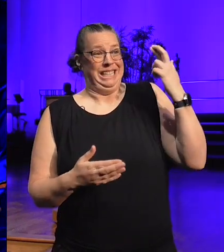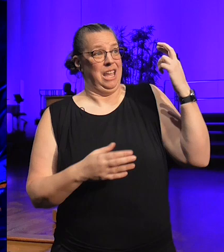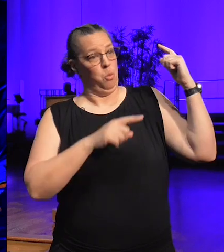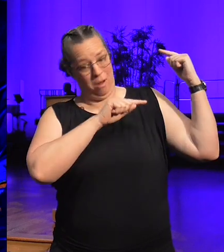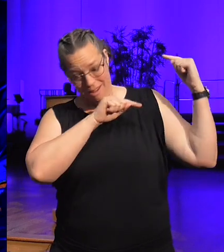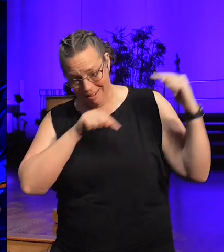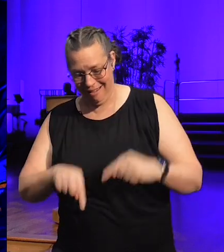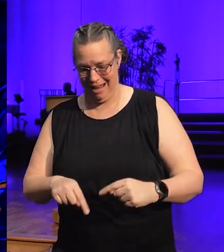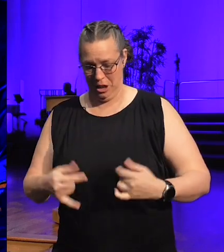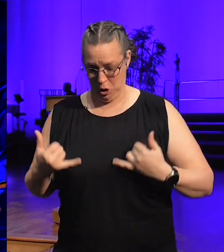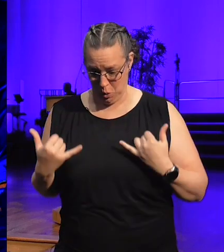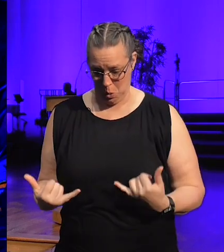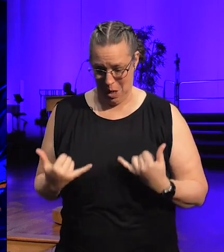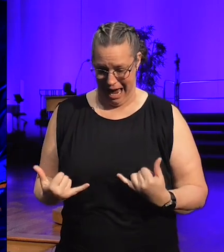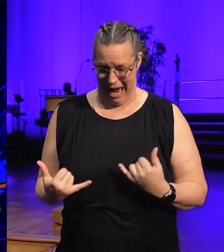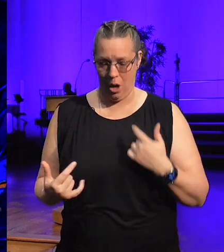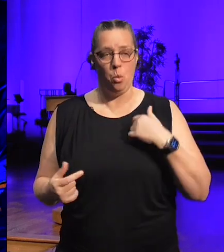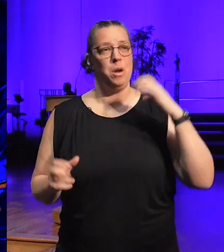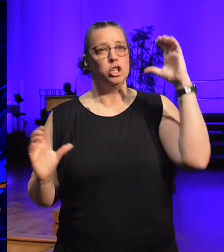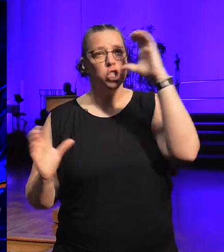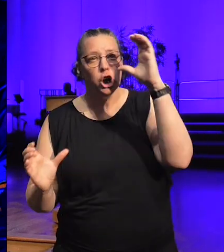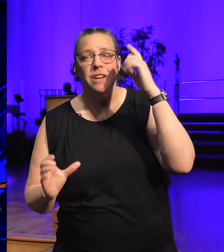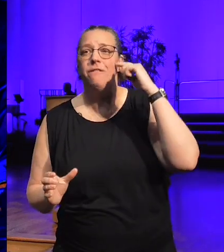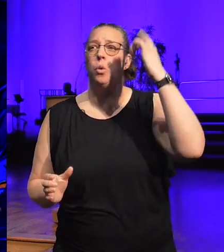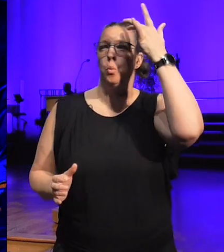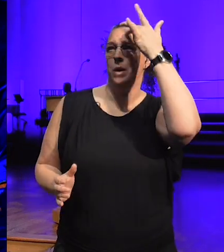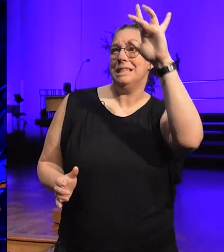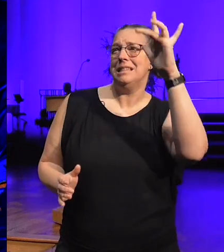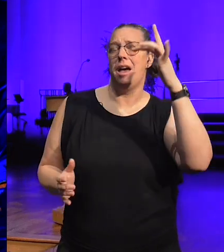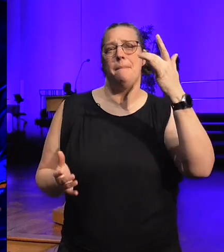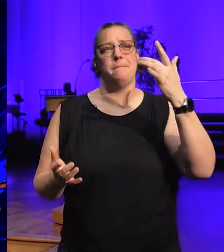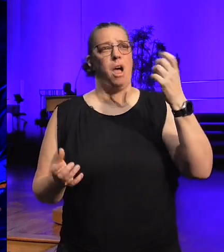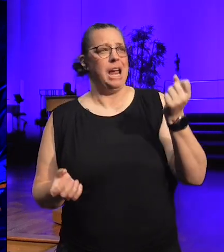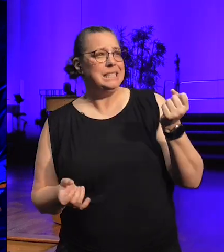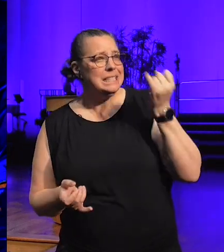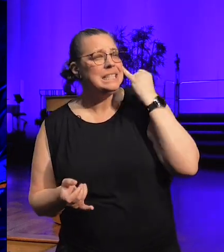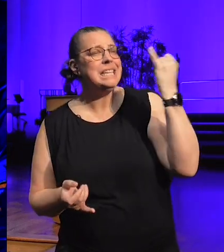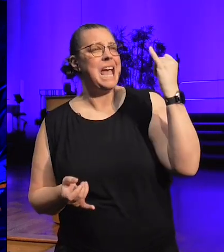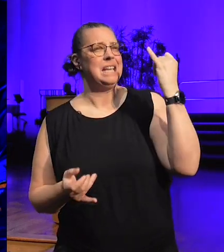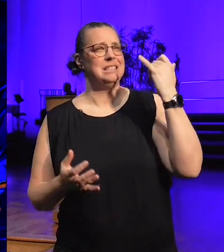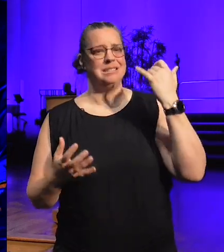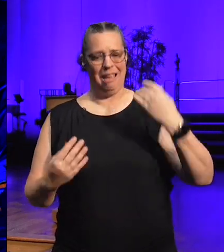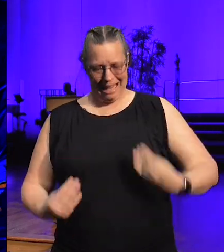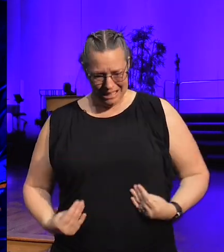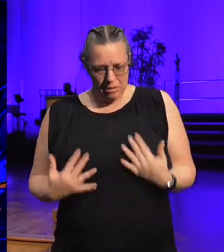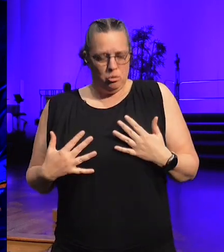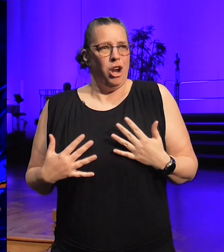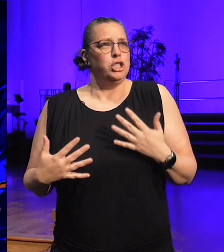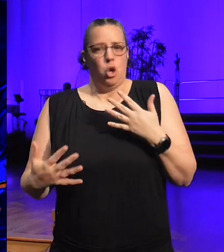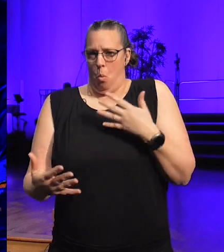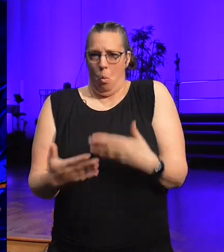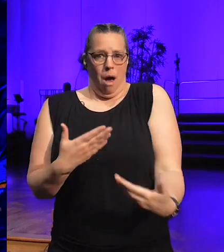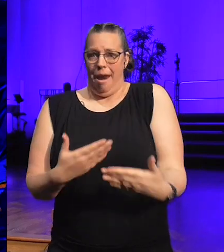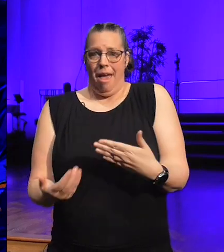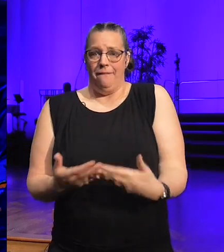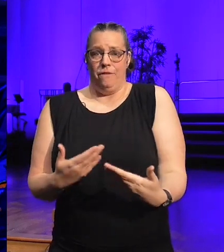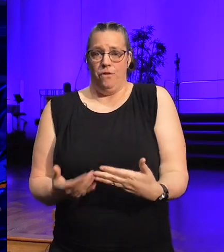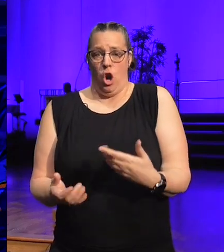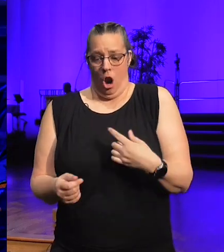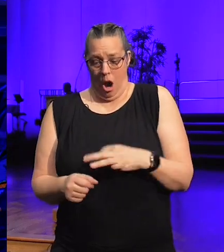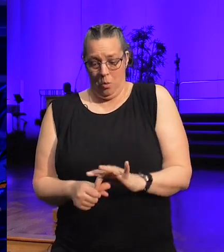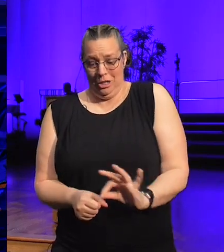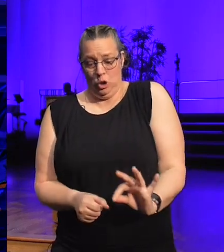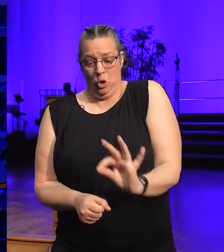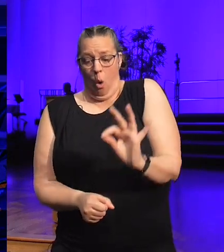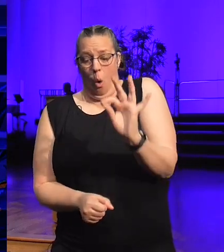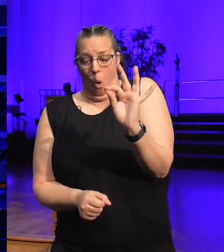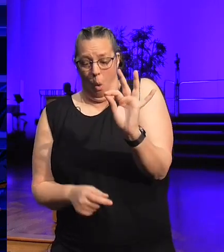wisdom we seek whatever breakthrough whatever idea whatever inspiration our soul deeply desires is